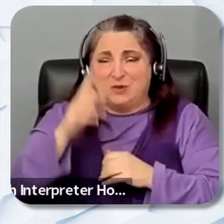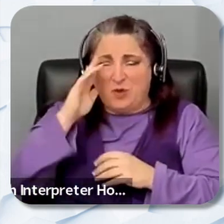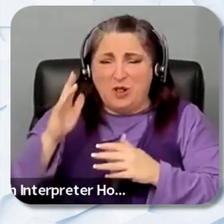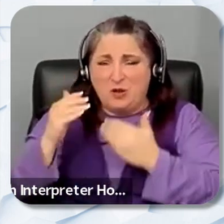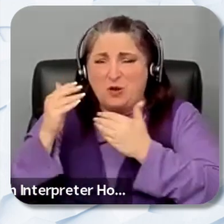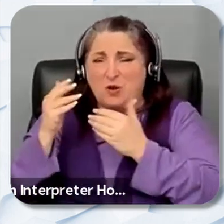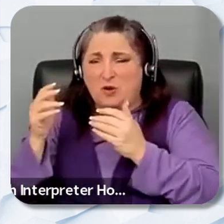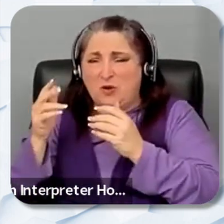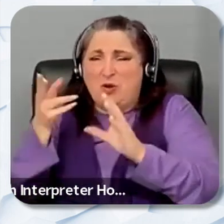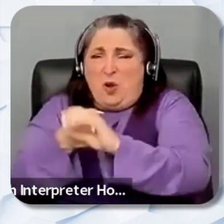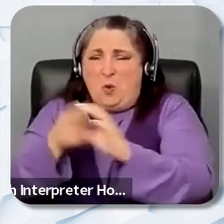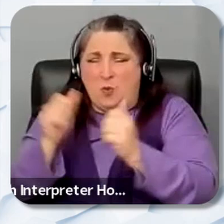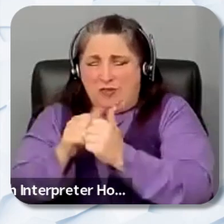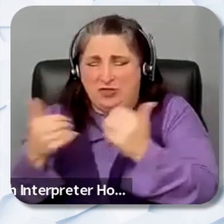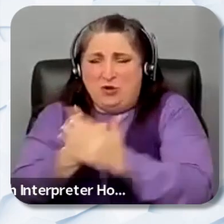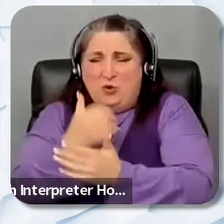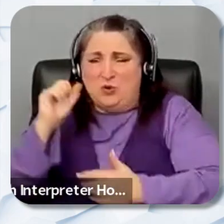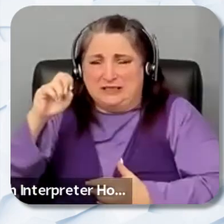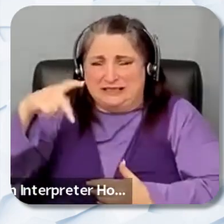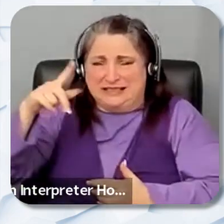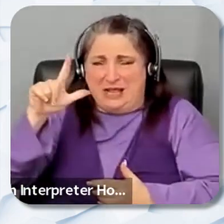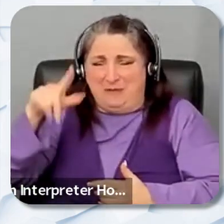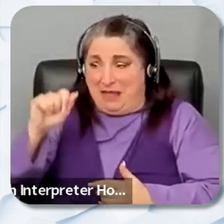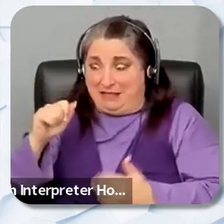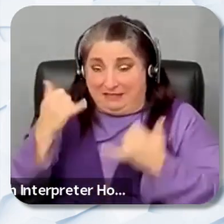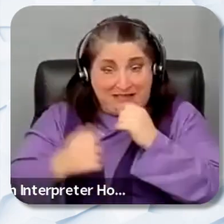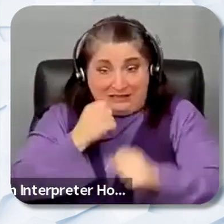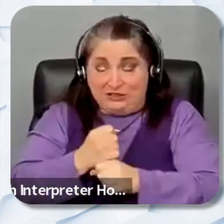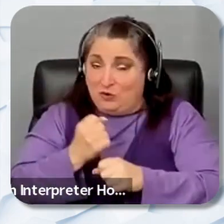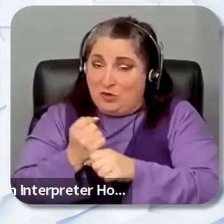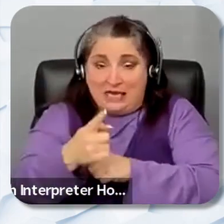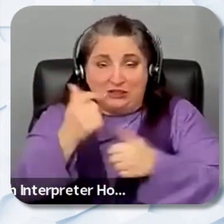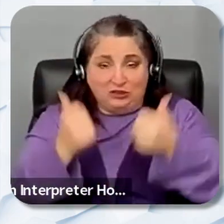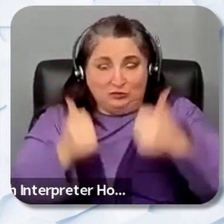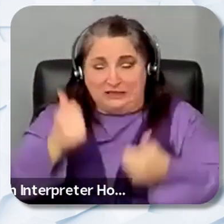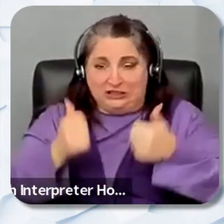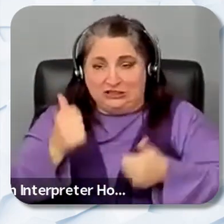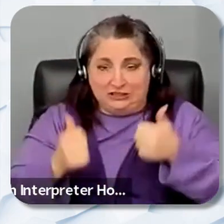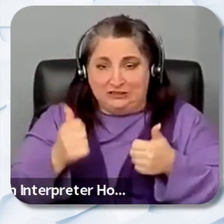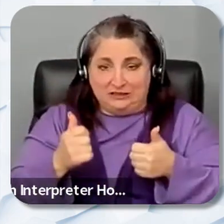the new SELPA. Are they doing it this year or next year? I wonder. Well if it's this